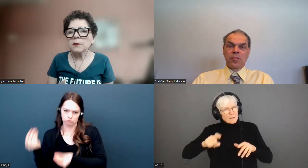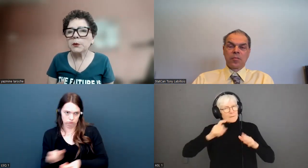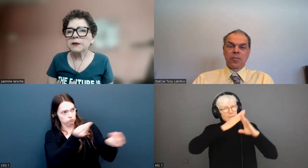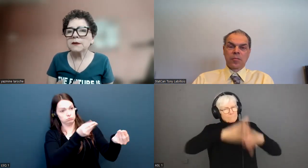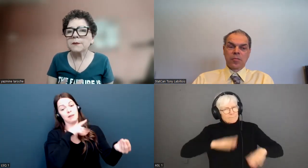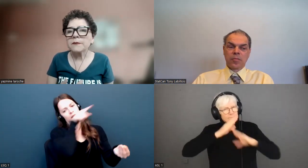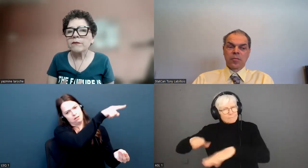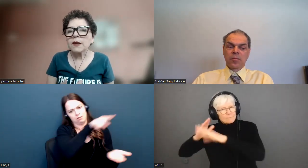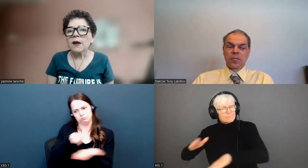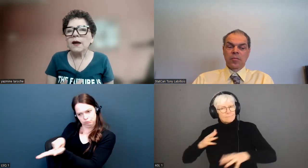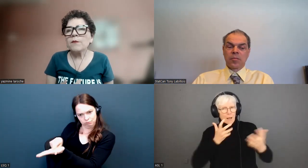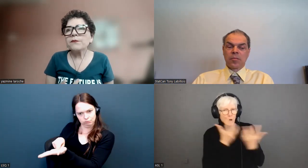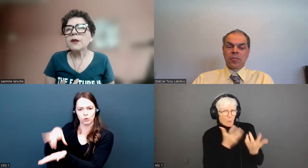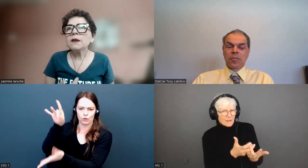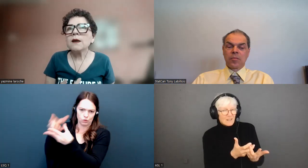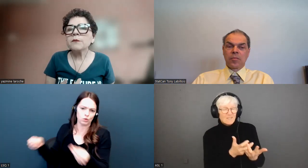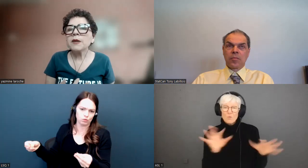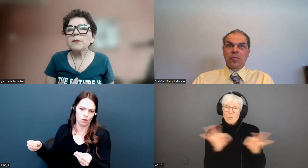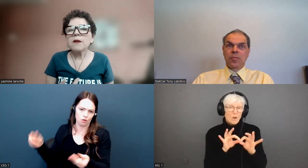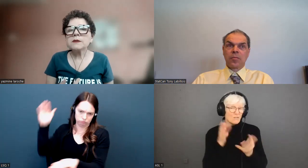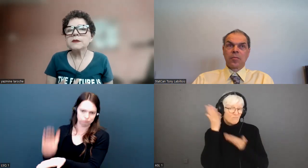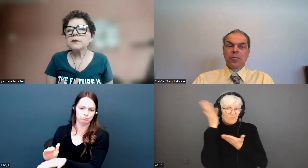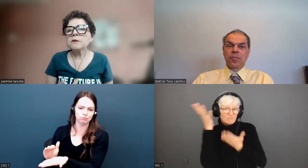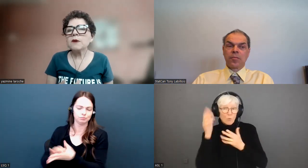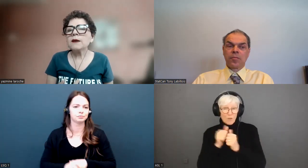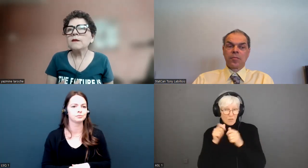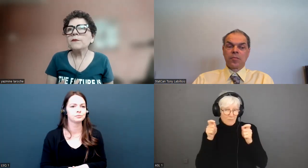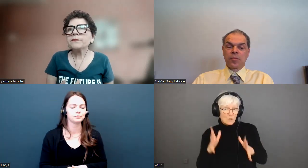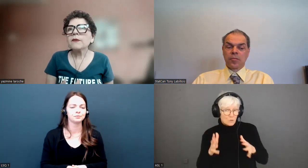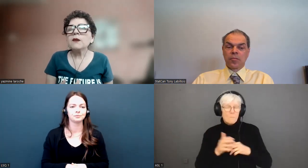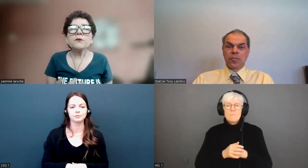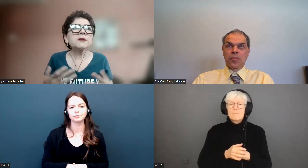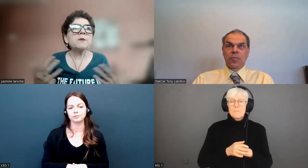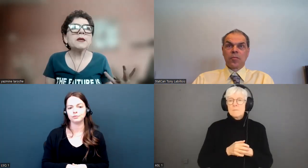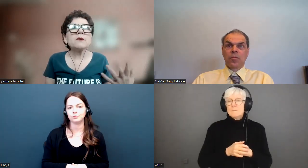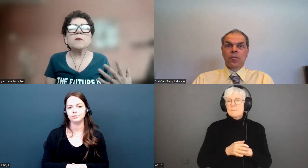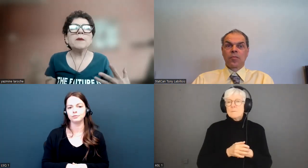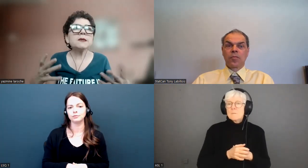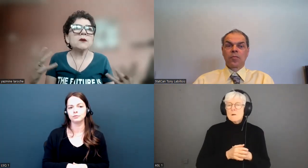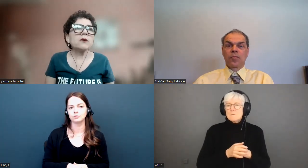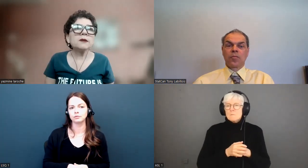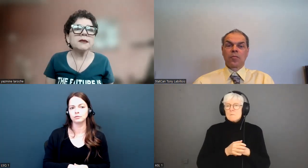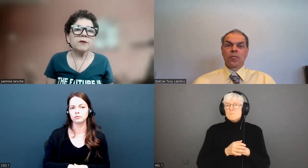important um a lot of people also uh you know for somebody who maybe isn't currently living